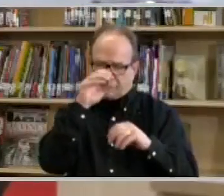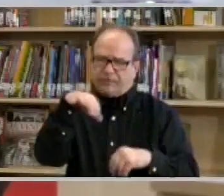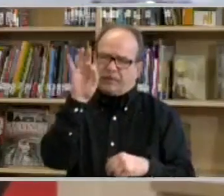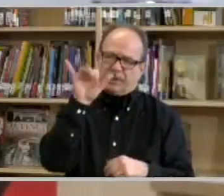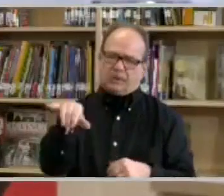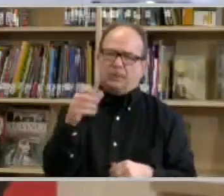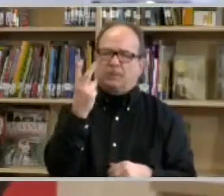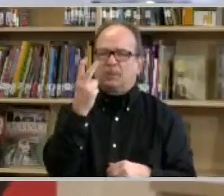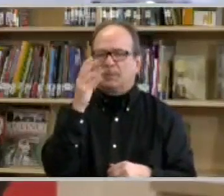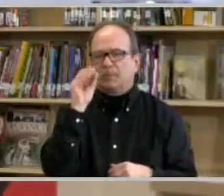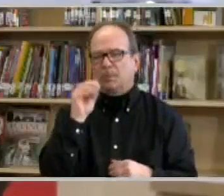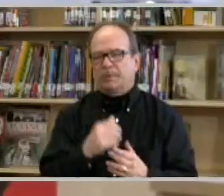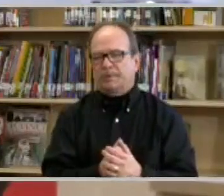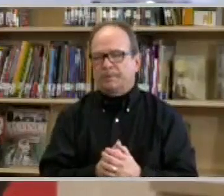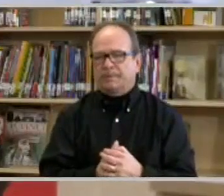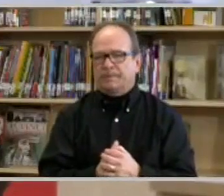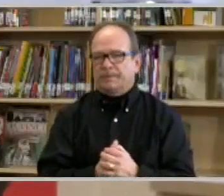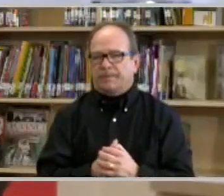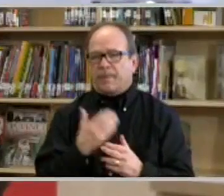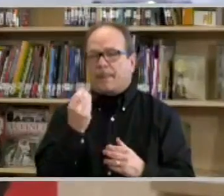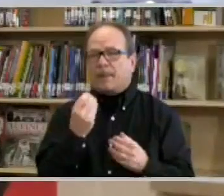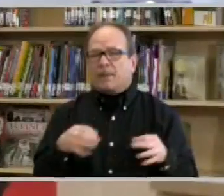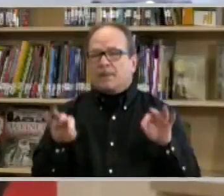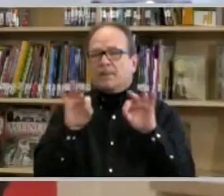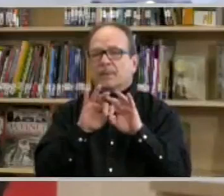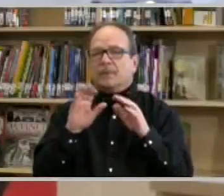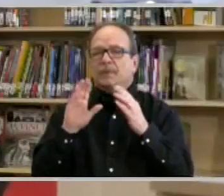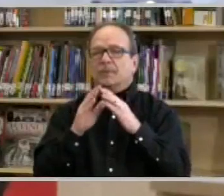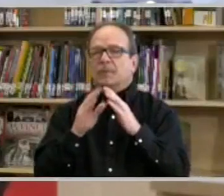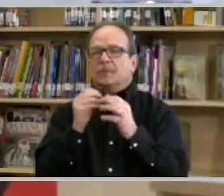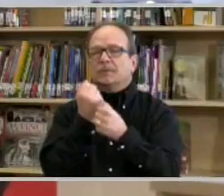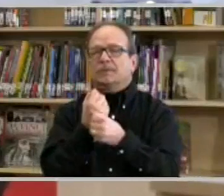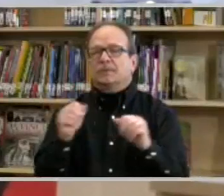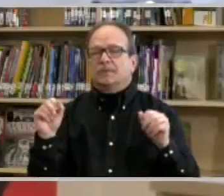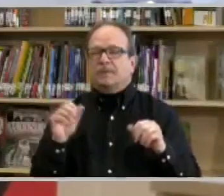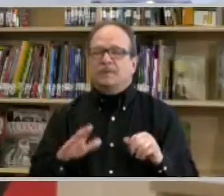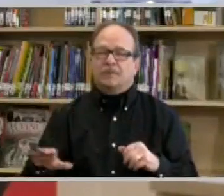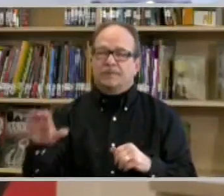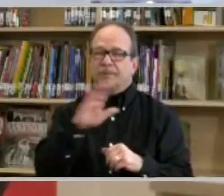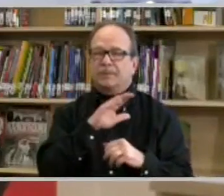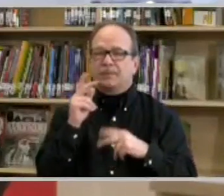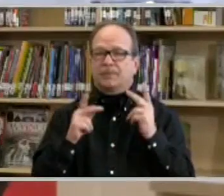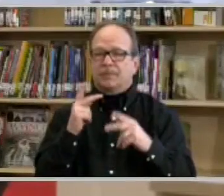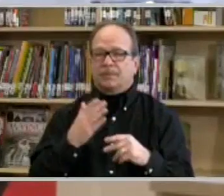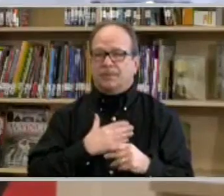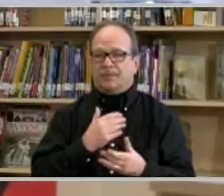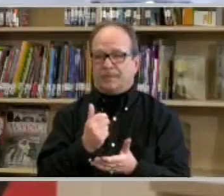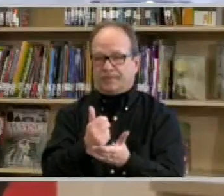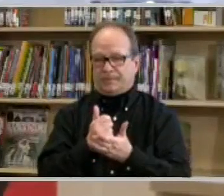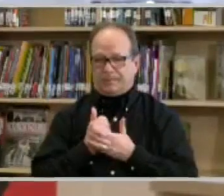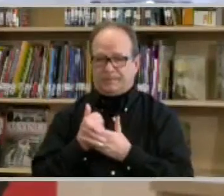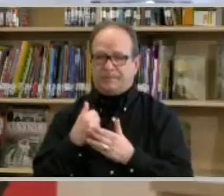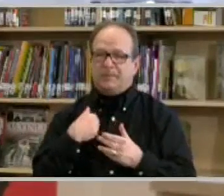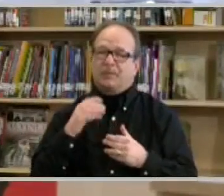HAVE VIOLENT CRIMES AND VIOLENT OFFENDERS, WHAT ALSO MAKES OUR